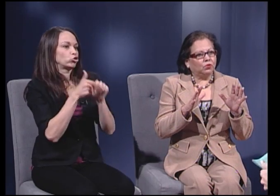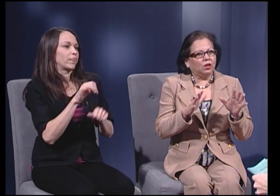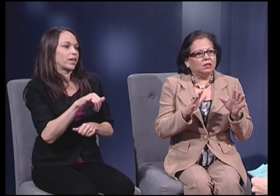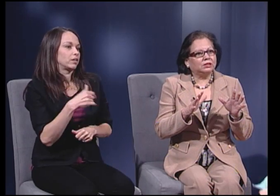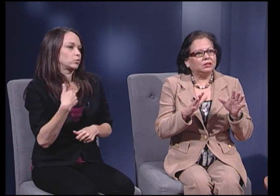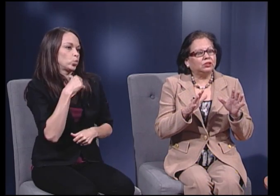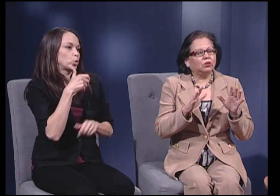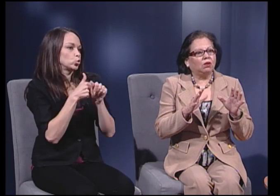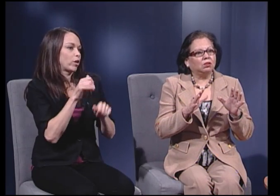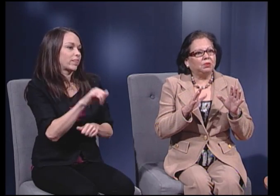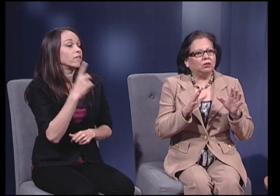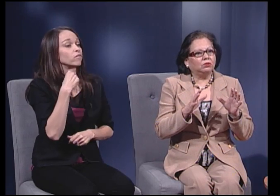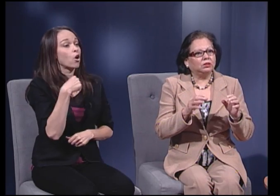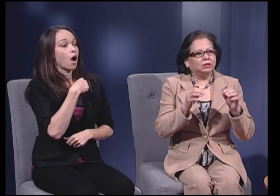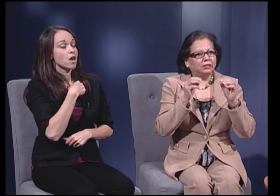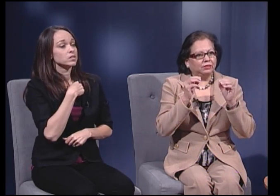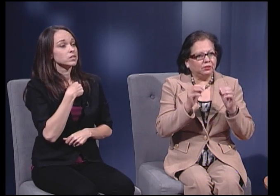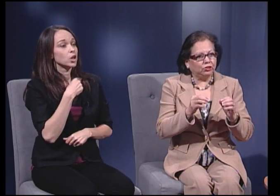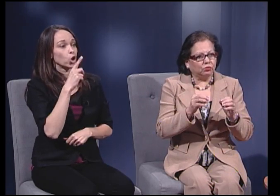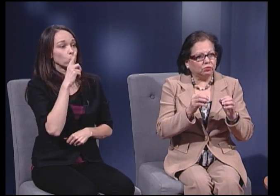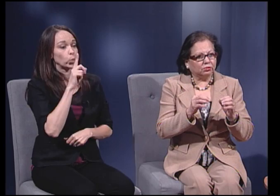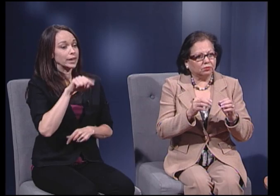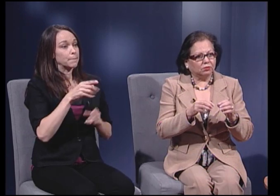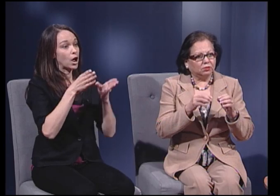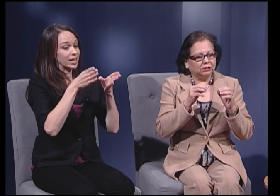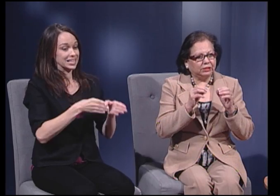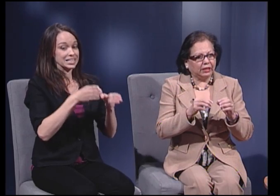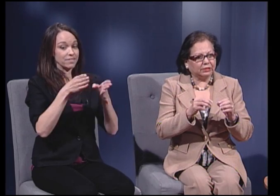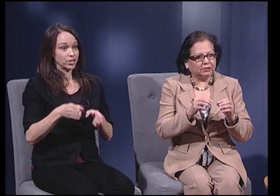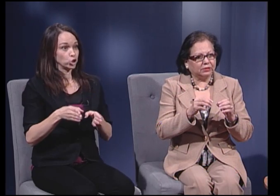For us, it's all about individuals in Texas